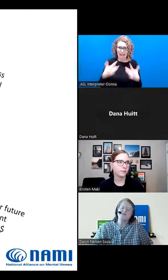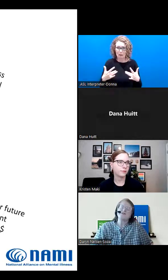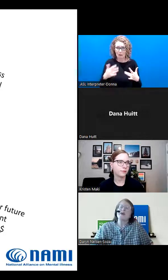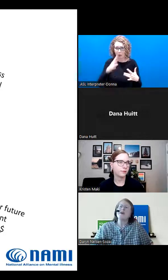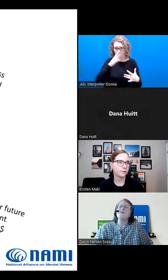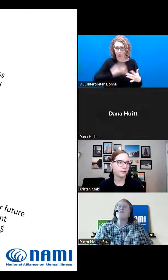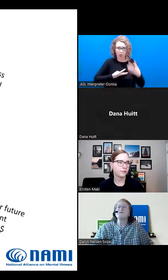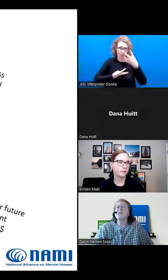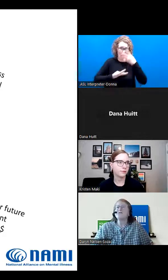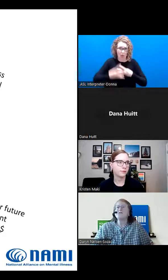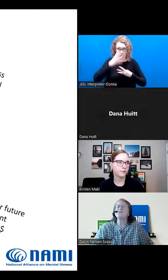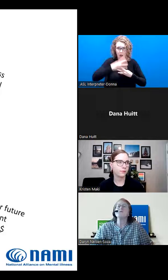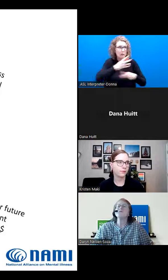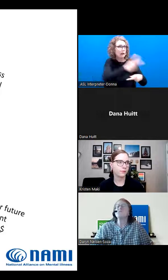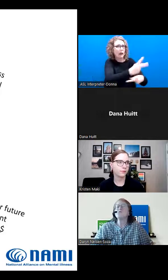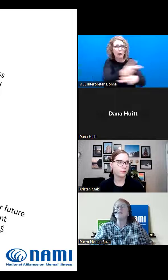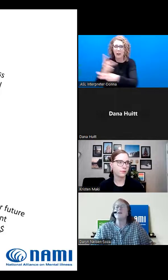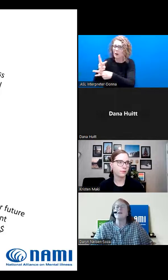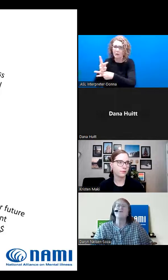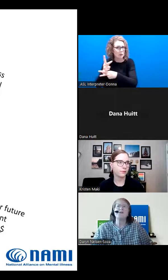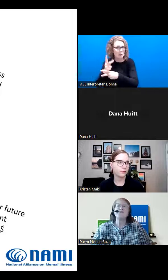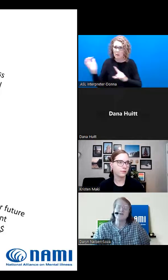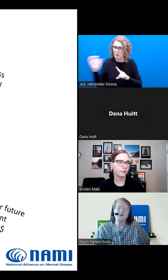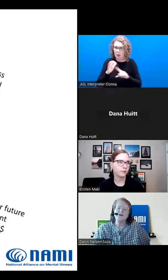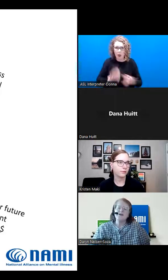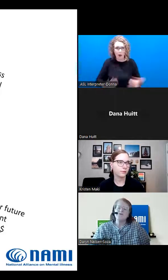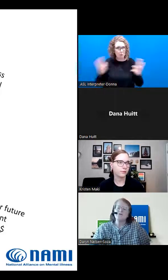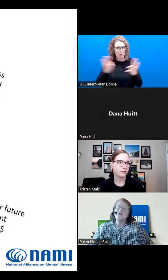to the stresses, they may have a loss of earning potential,